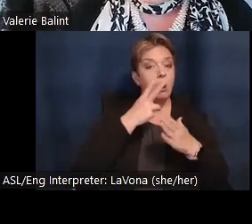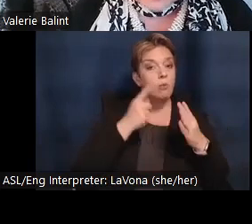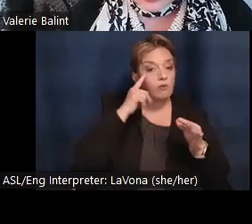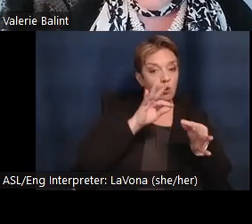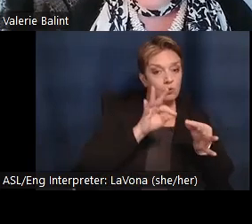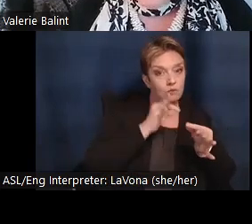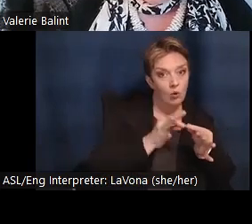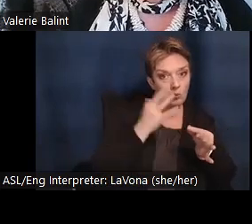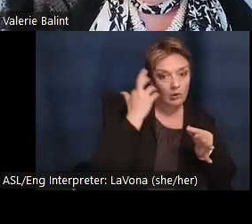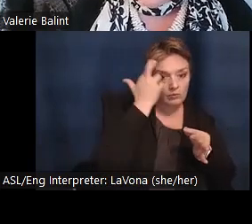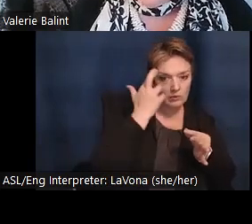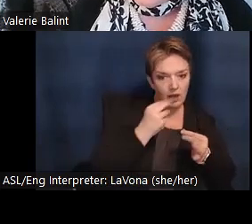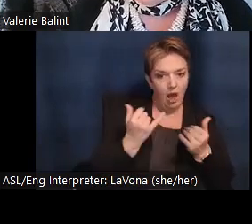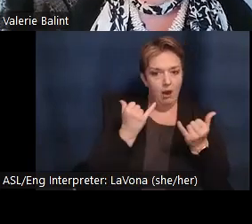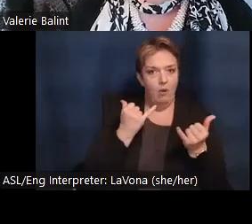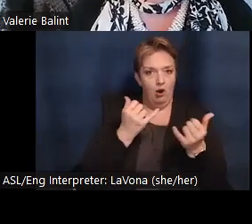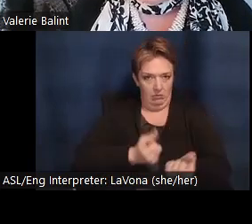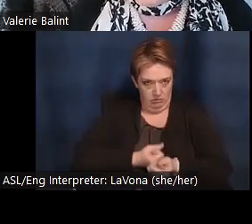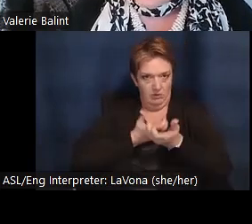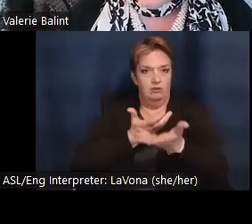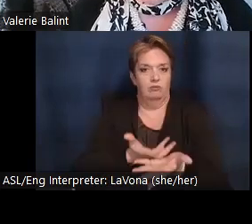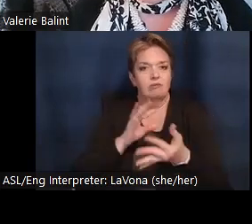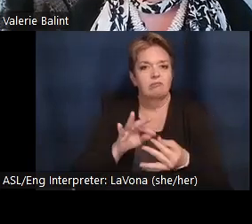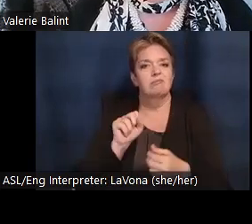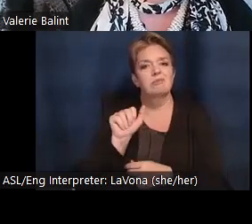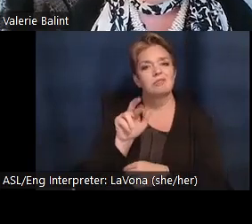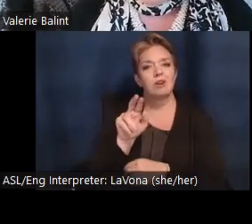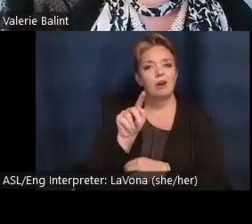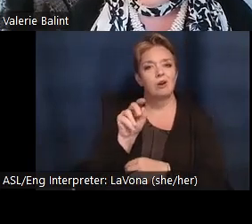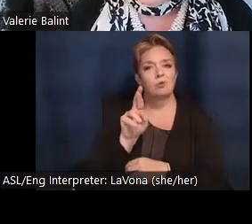This groundbreaking traveling exhibition, accompanied by an award-winning publication,